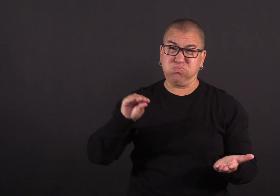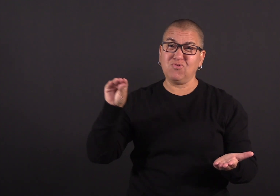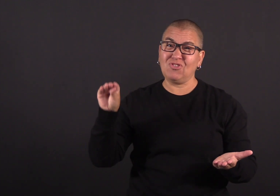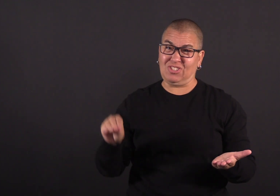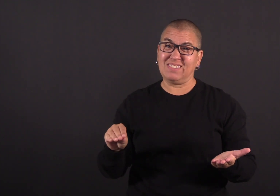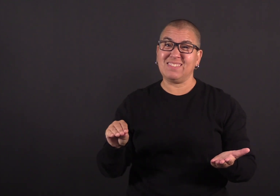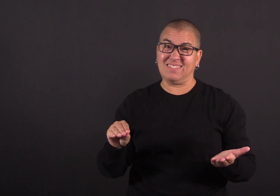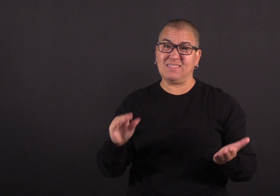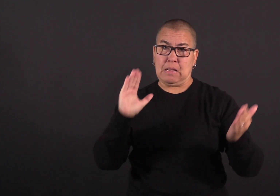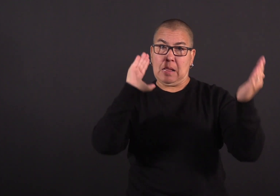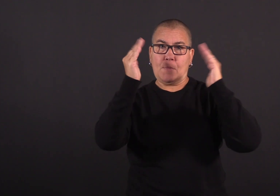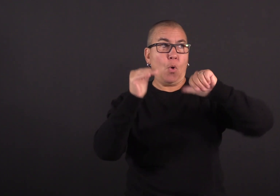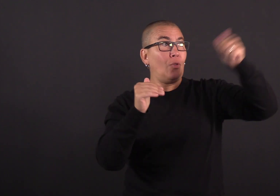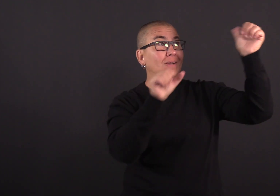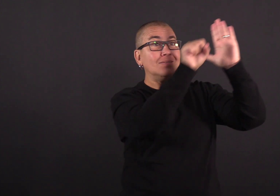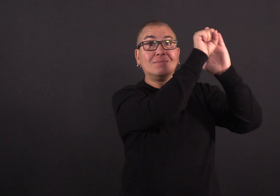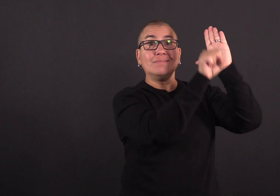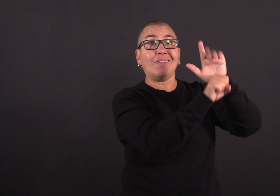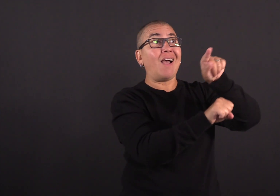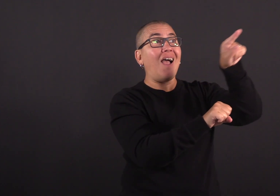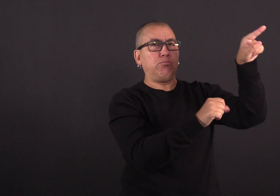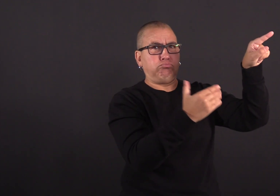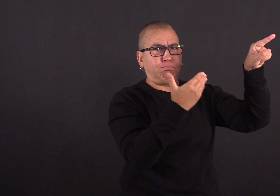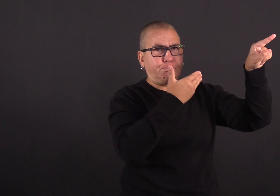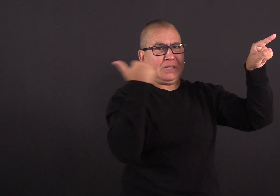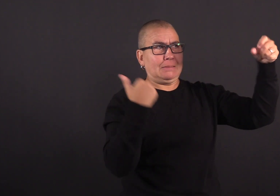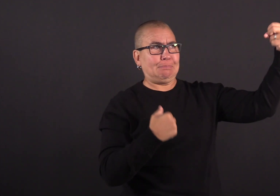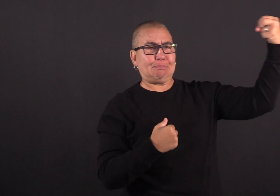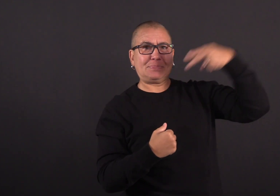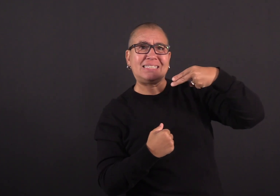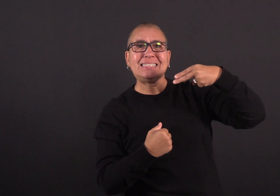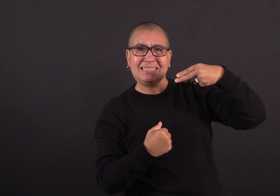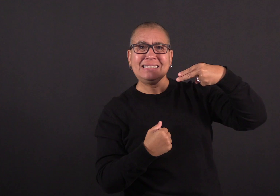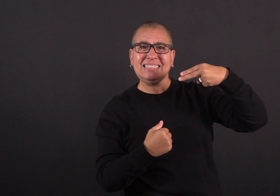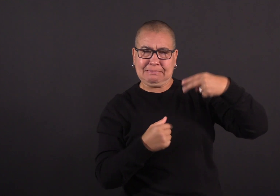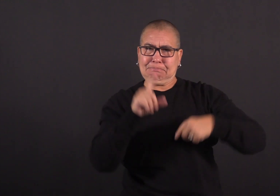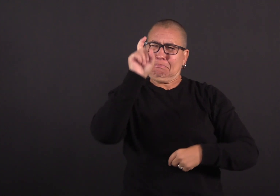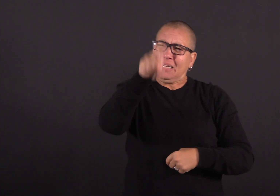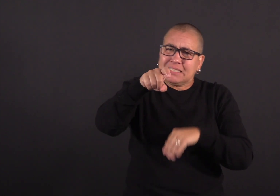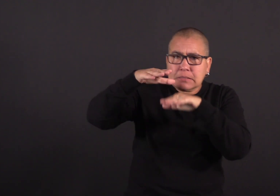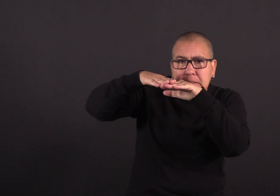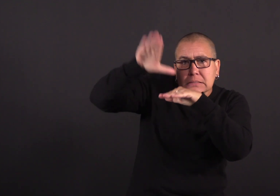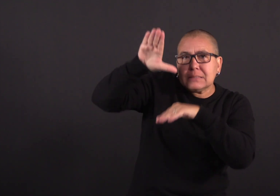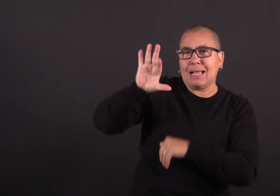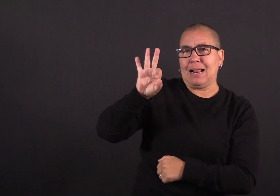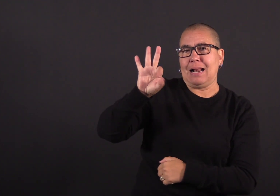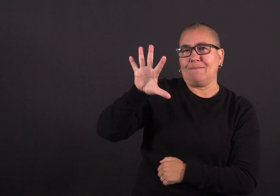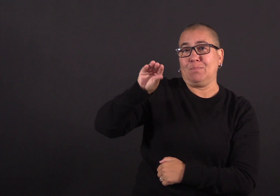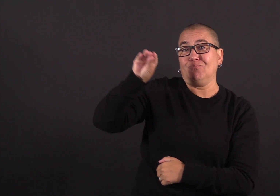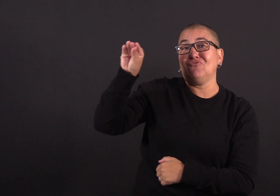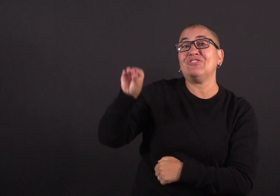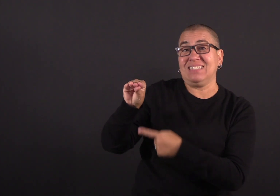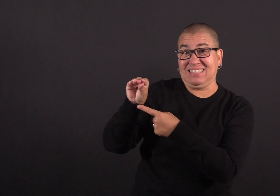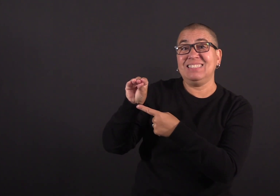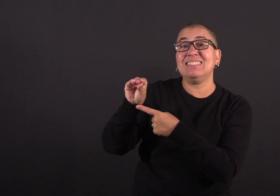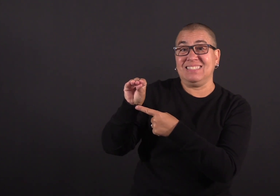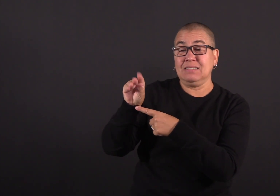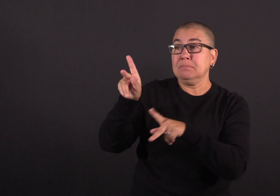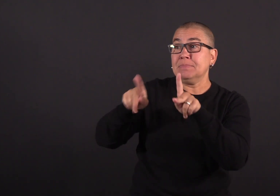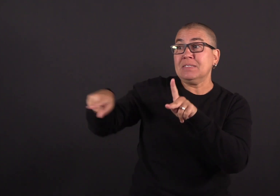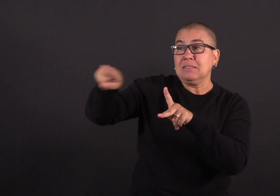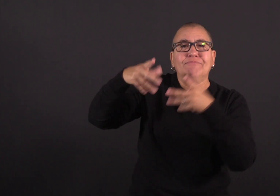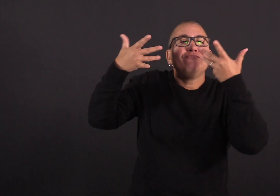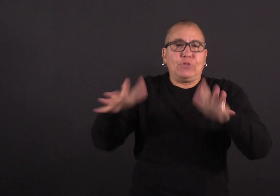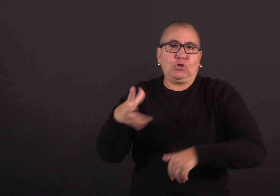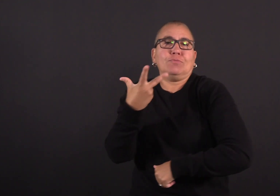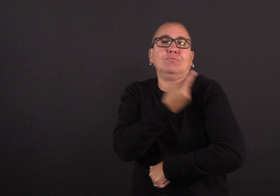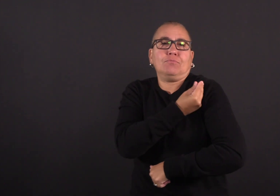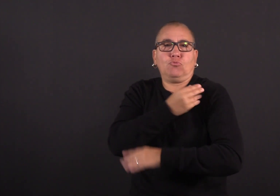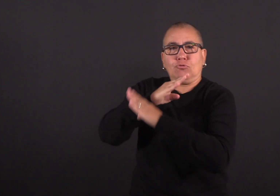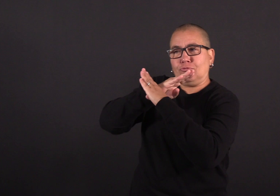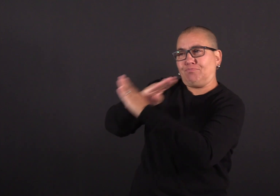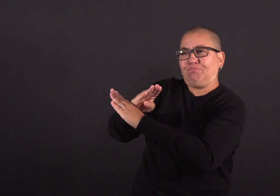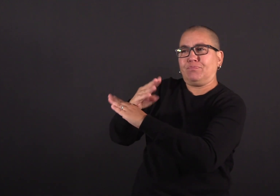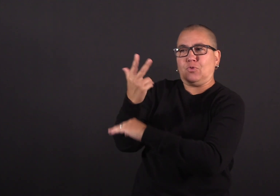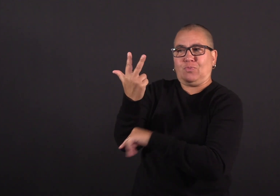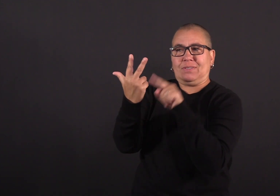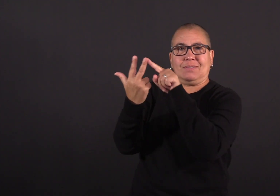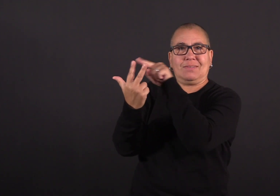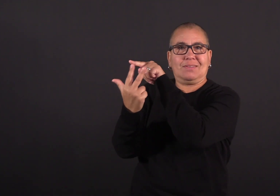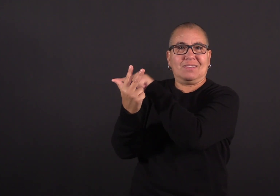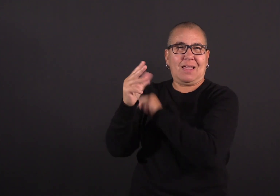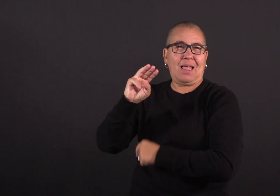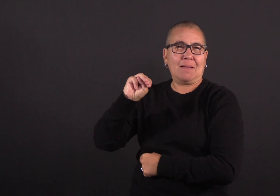Only 89 percent of kids in Minnesota are fully vaccinated against measles, mumps and rubella,